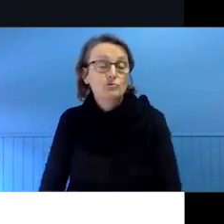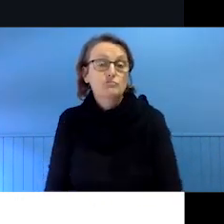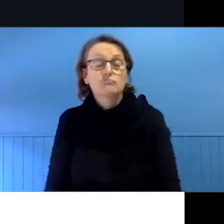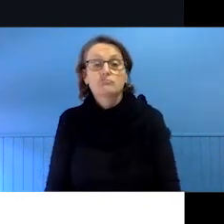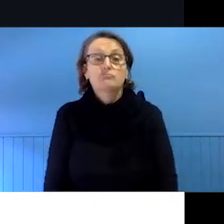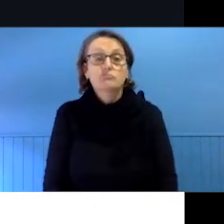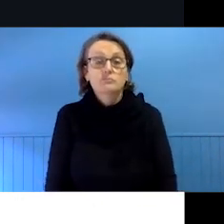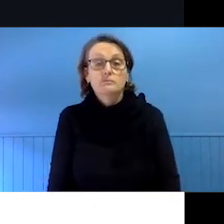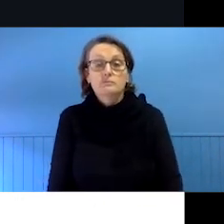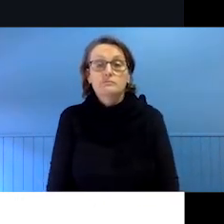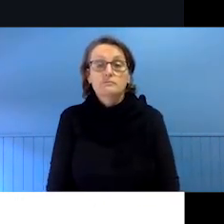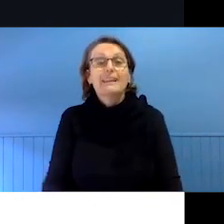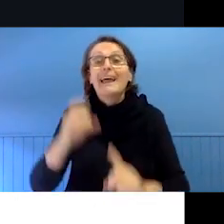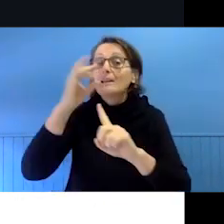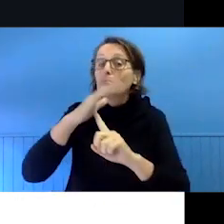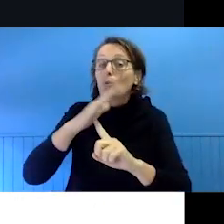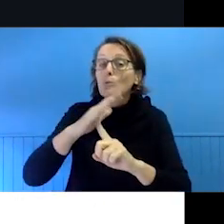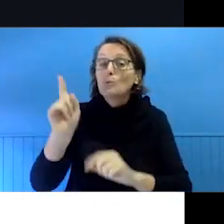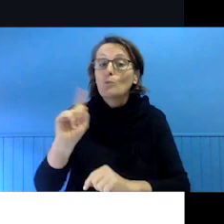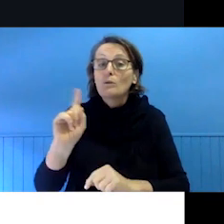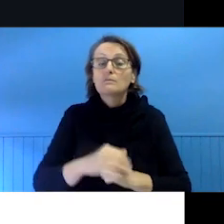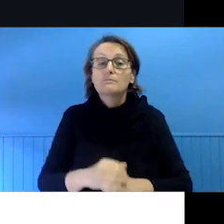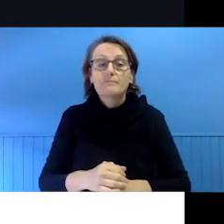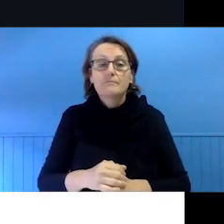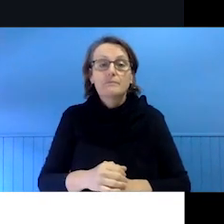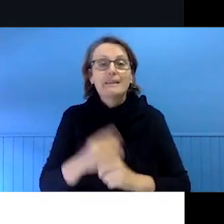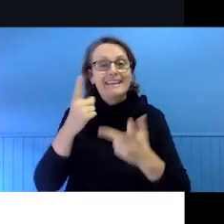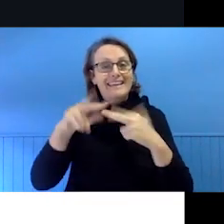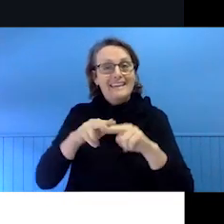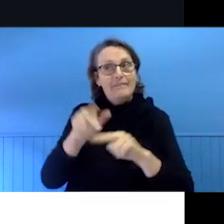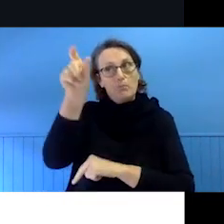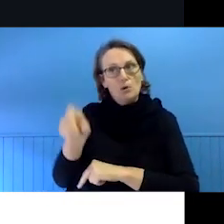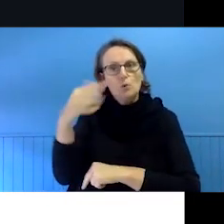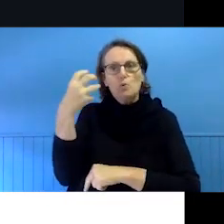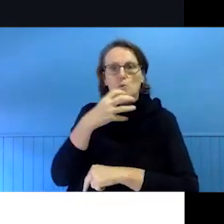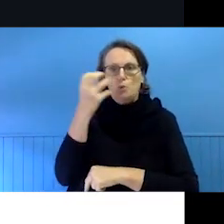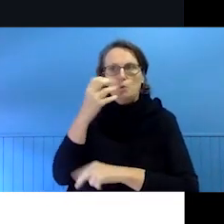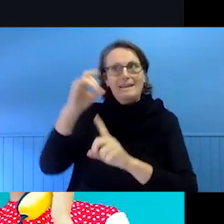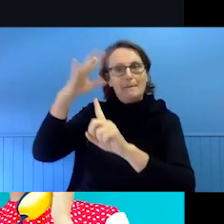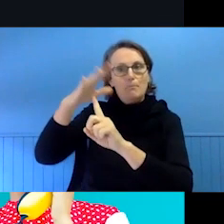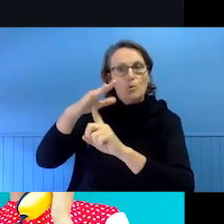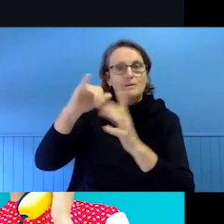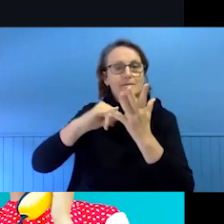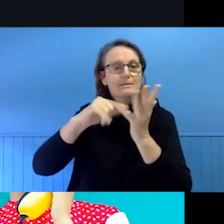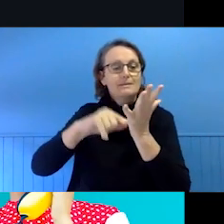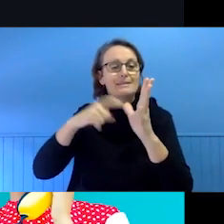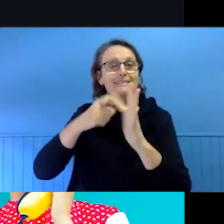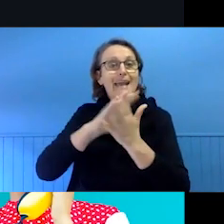And critically, where people are significant and important stakeholders, pick up the phone and